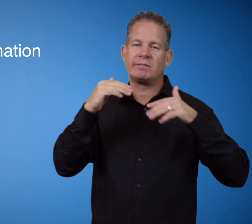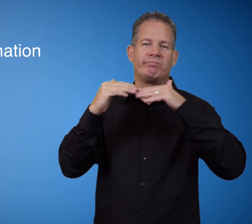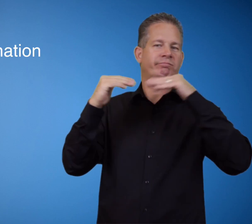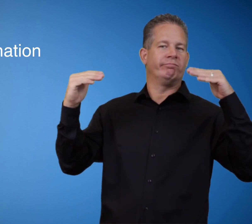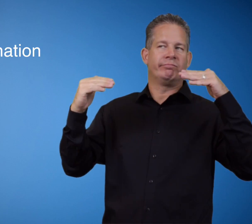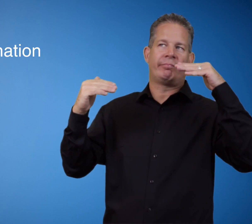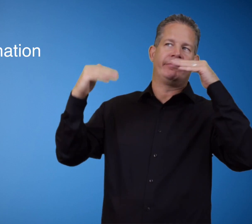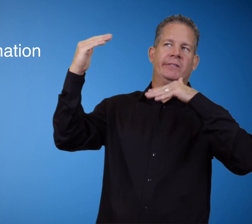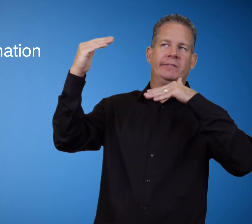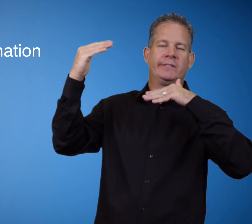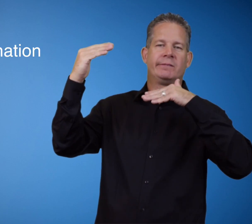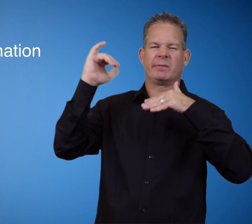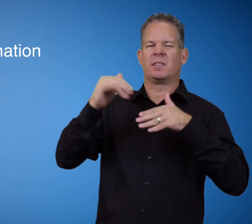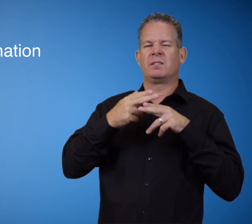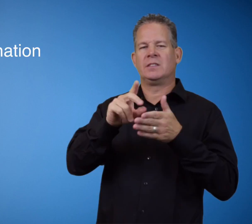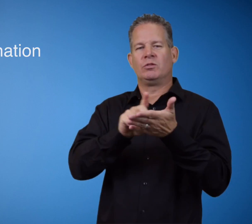or physicality or any other thing that makes something not equal.